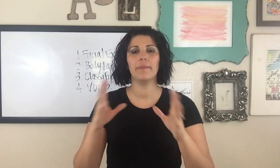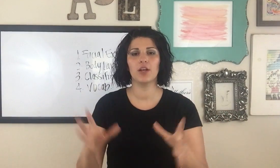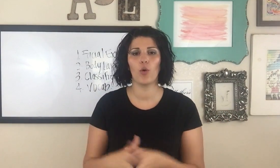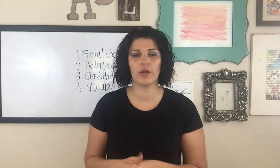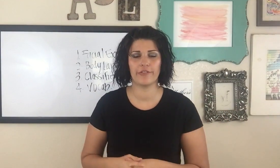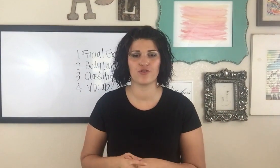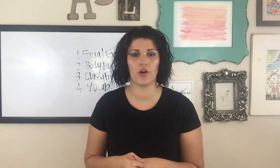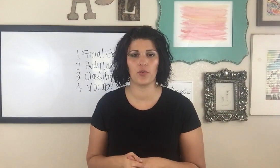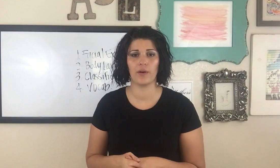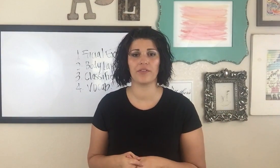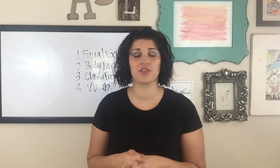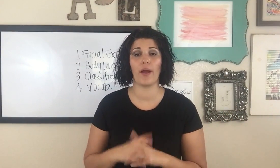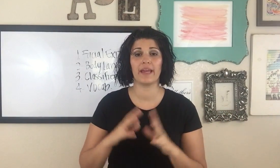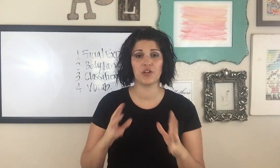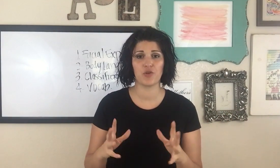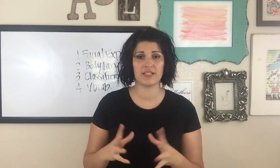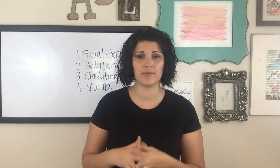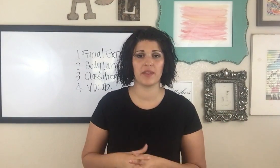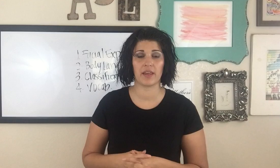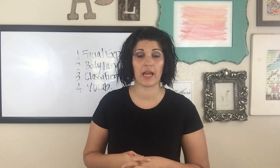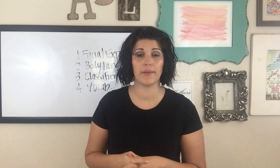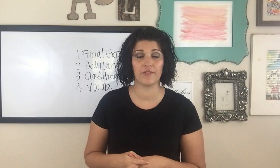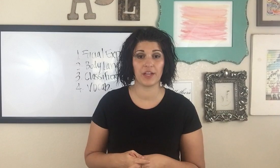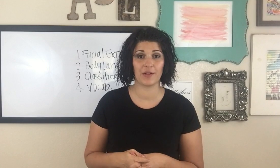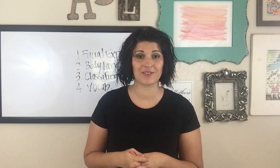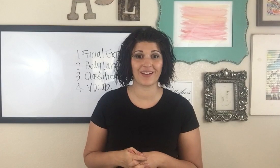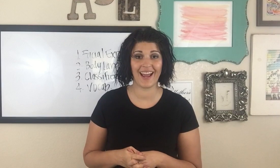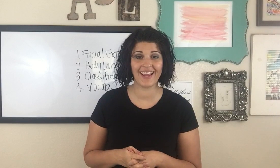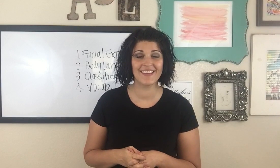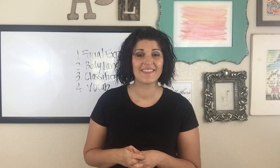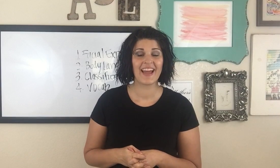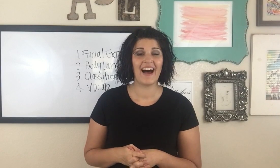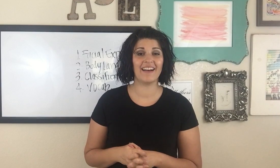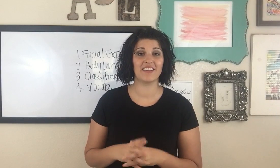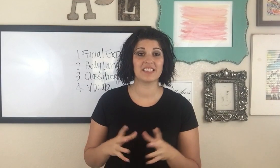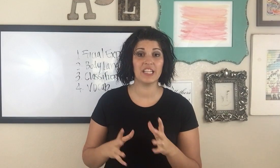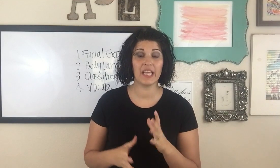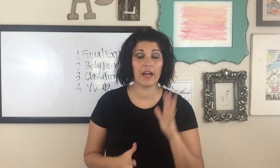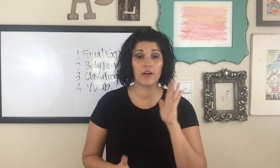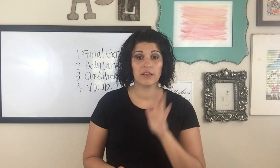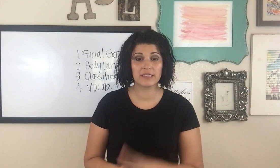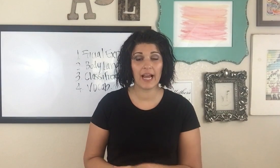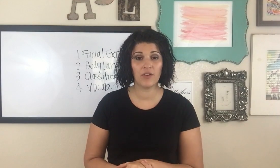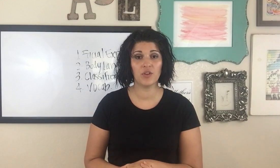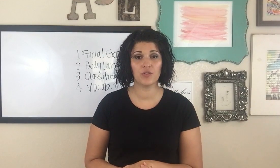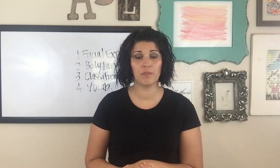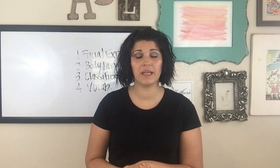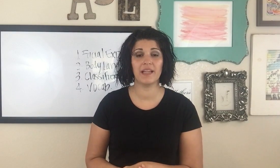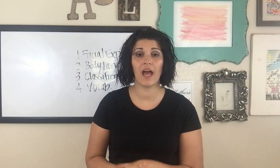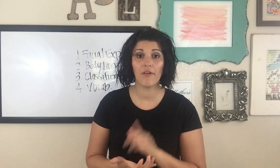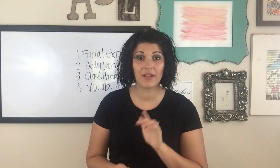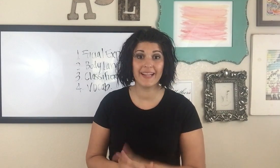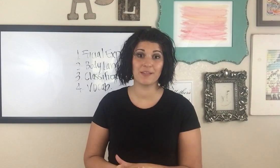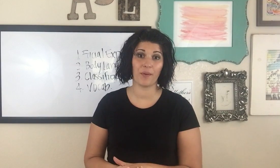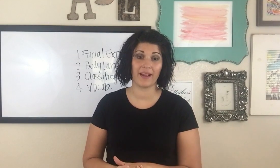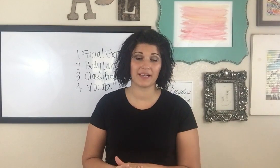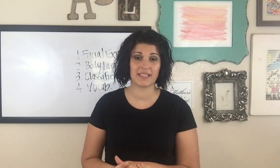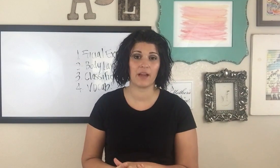Let me know what you've struggled with so I can address them in the coming videos. Okay. And I'll see you later. Download the PDF and get to practicing,